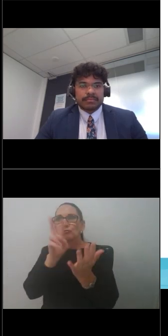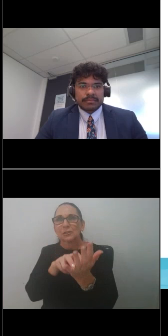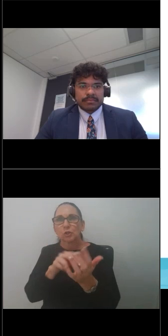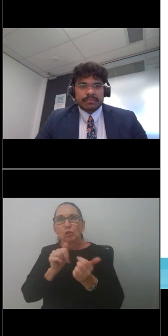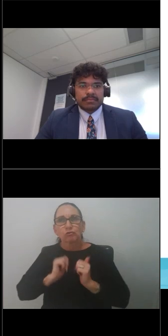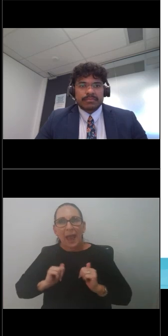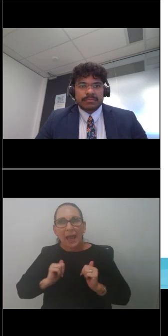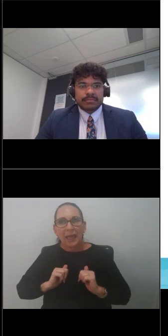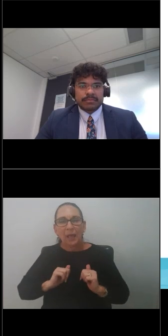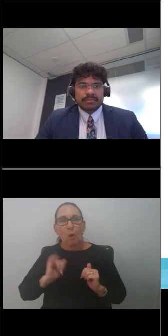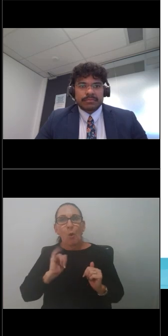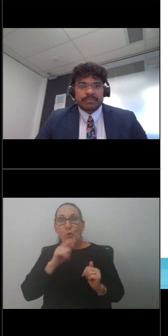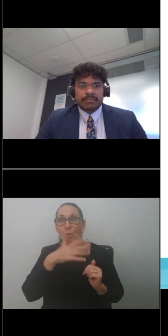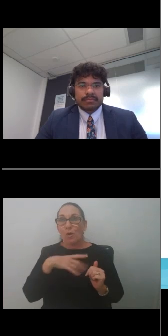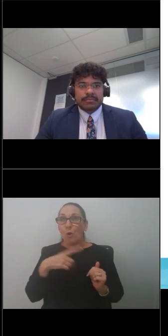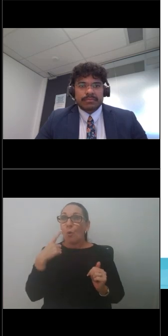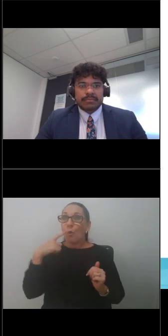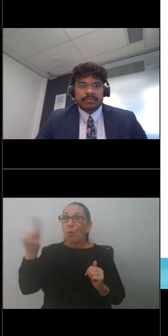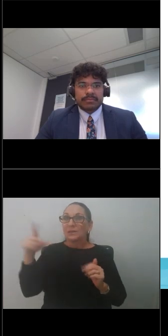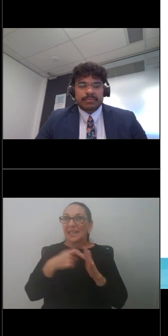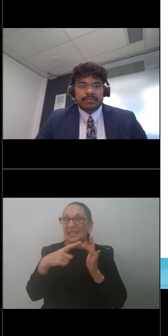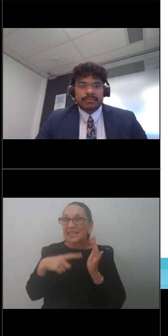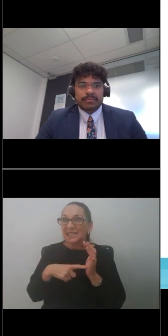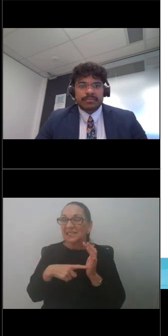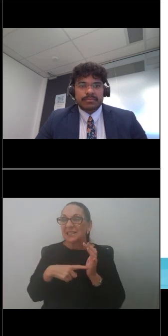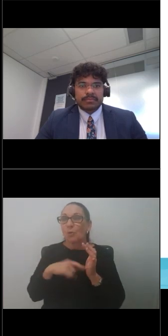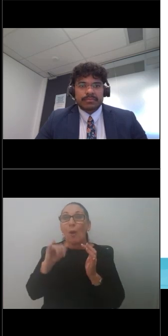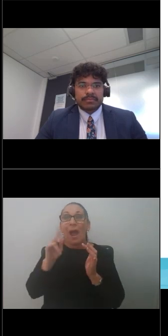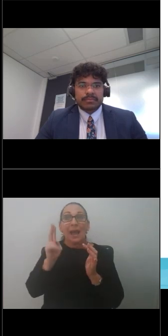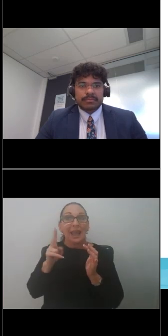the first time so this is where I want to point out you do go to our website if you want to order